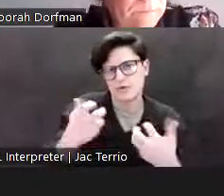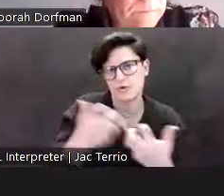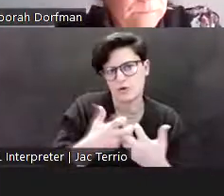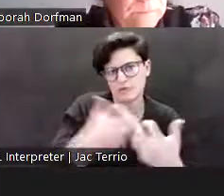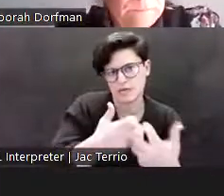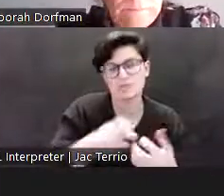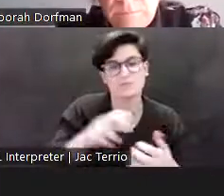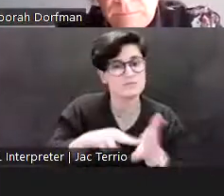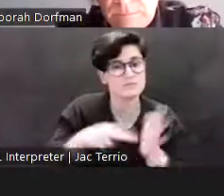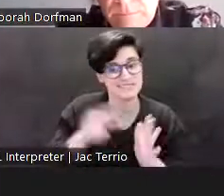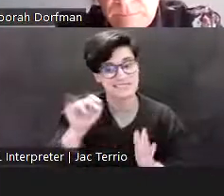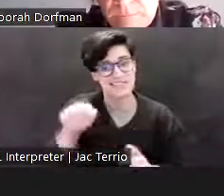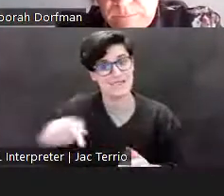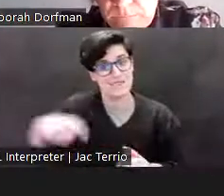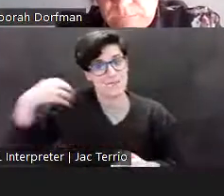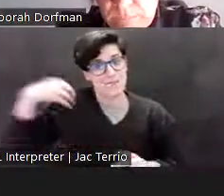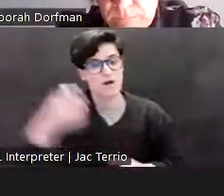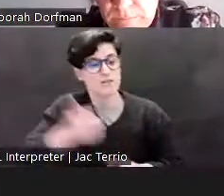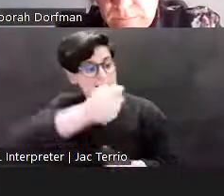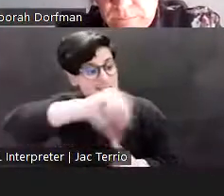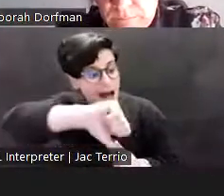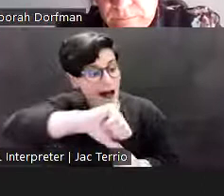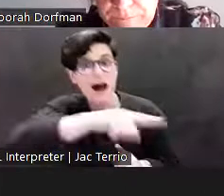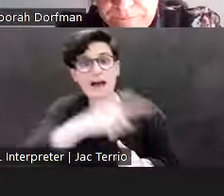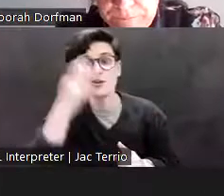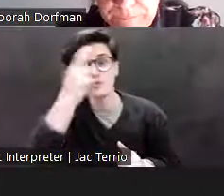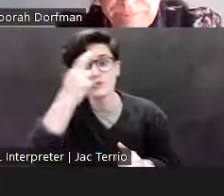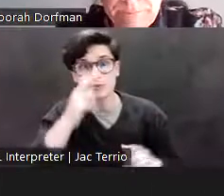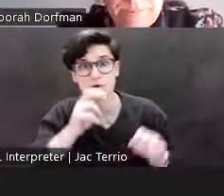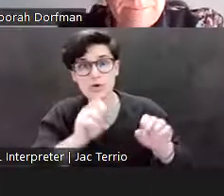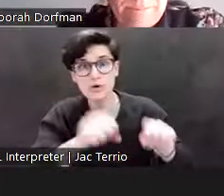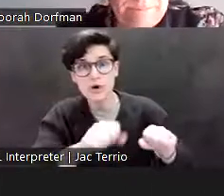to a qualified individual with a disability. 15:13:09 Next slide, and i'll turn it over